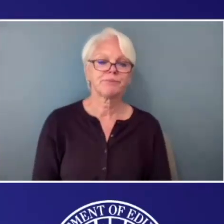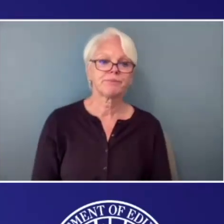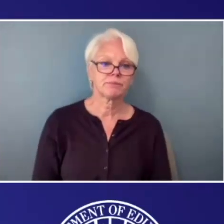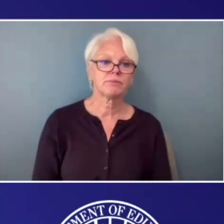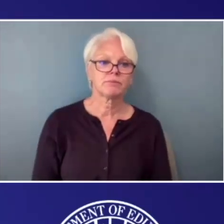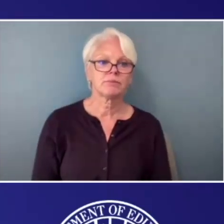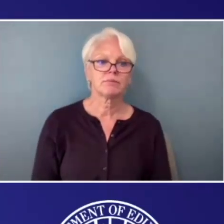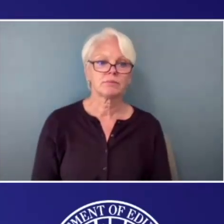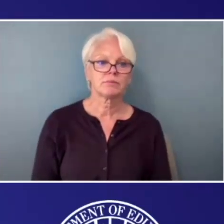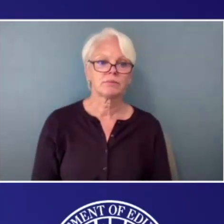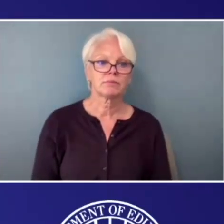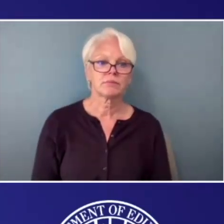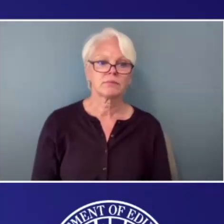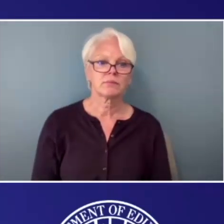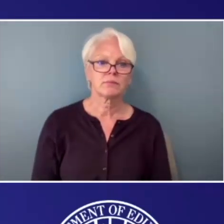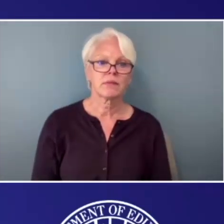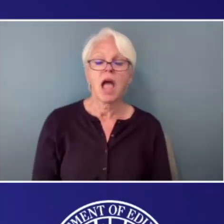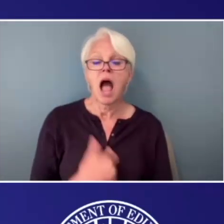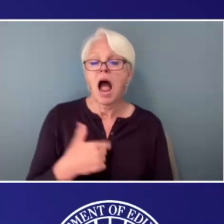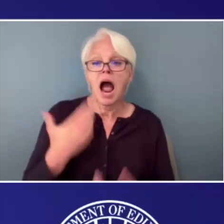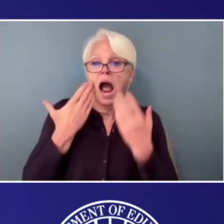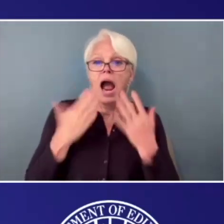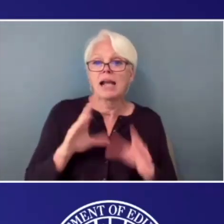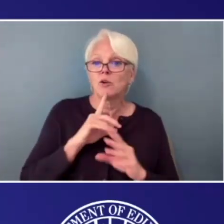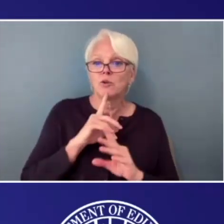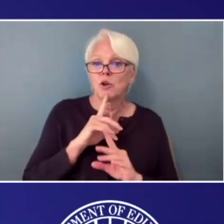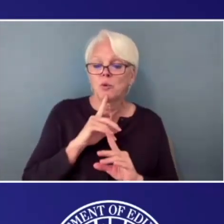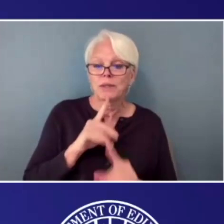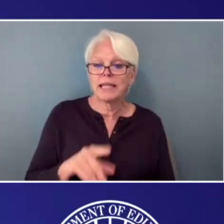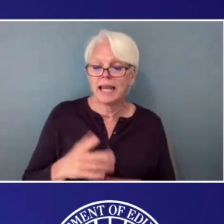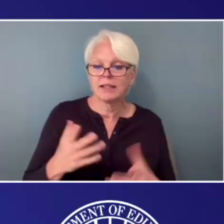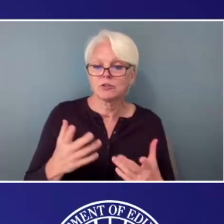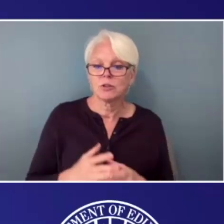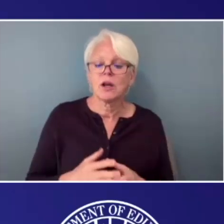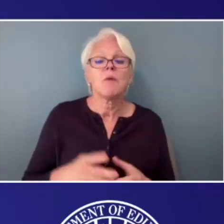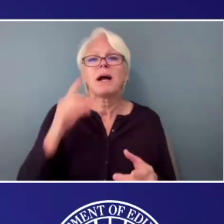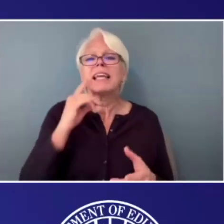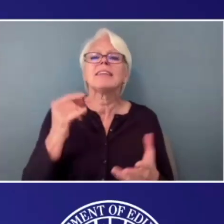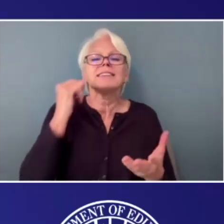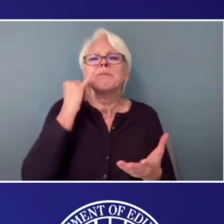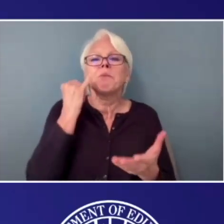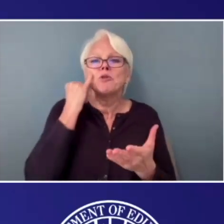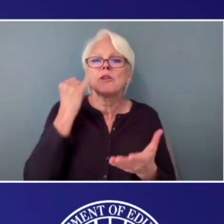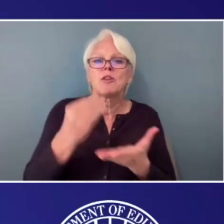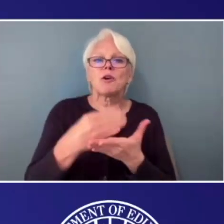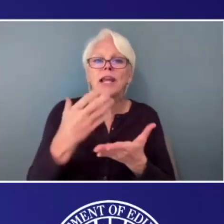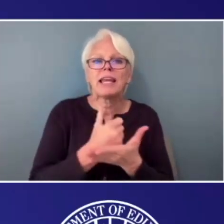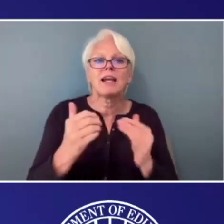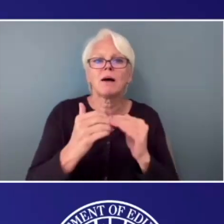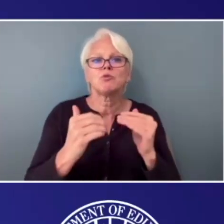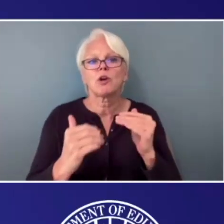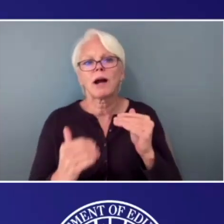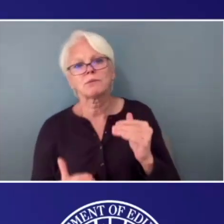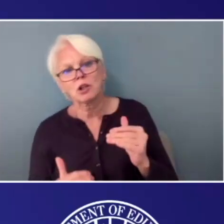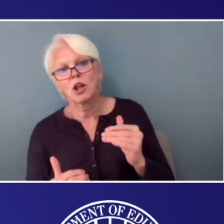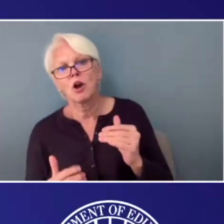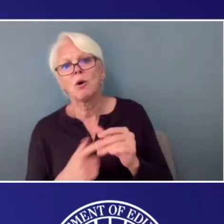Right. And I don't know the answer. It's not necessarily that, but let's say their income drops low, and then they would be eligible for a $0 plan under IBR. They're going to want to